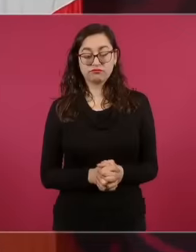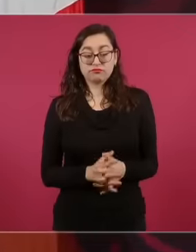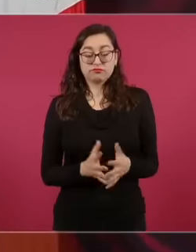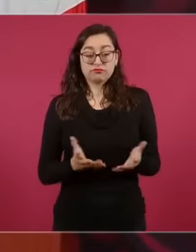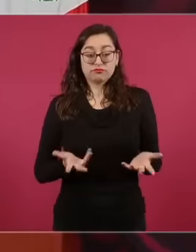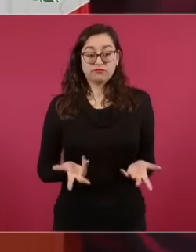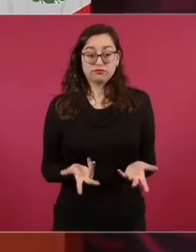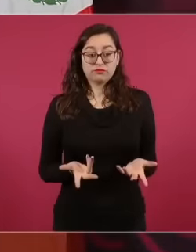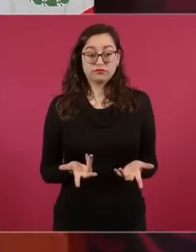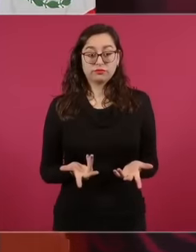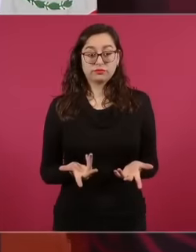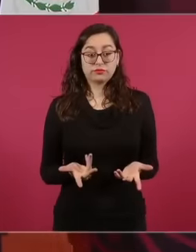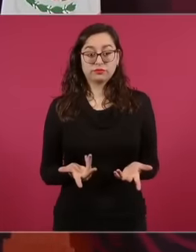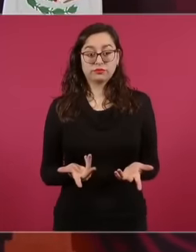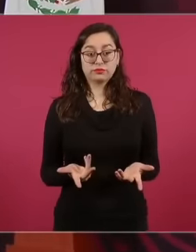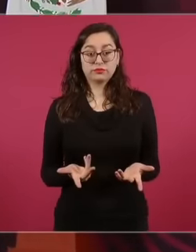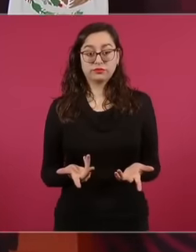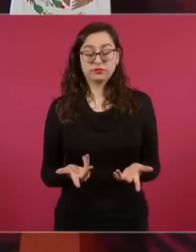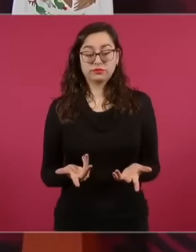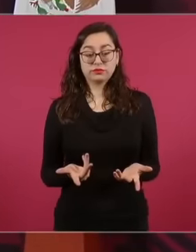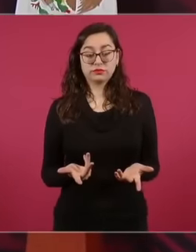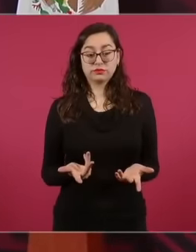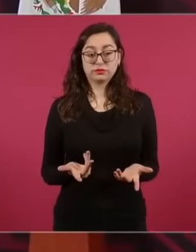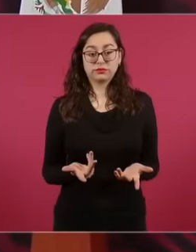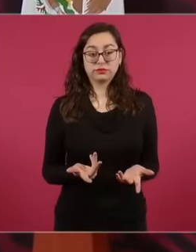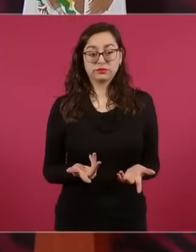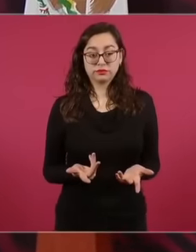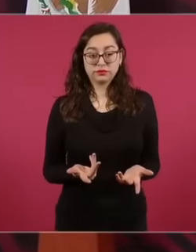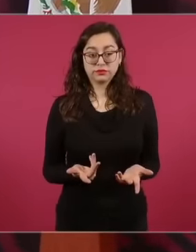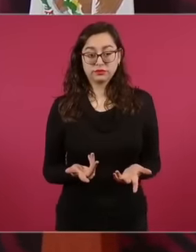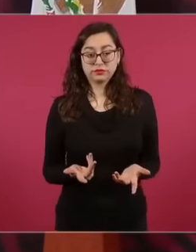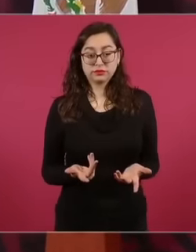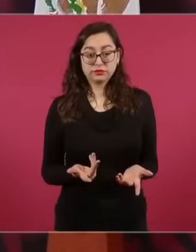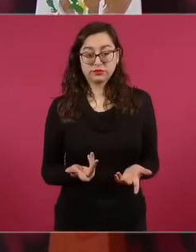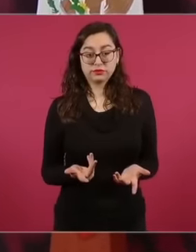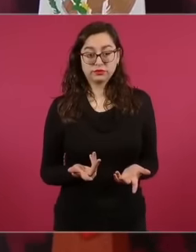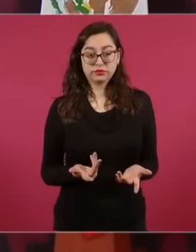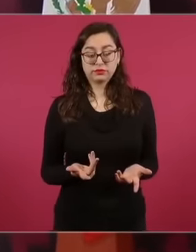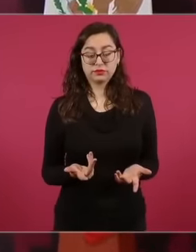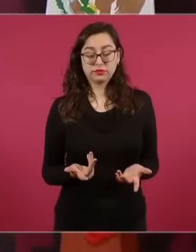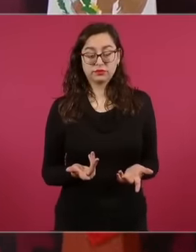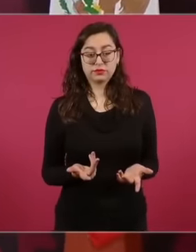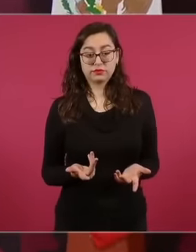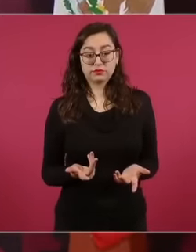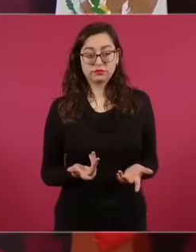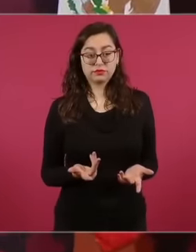have no way of